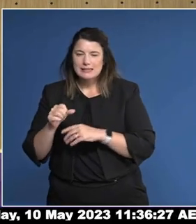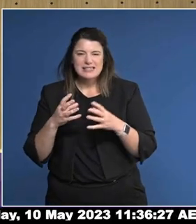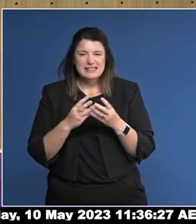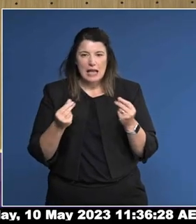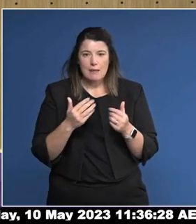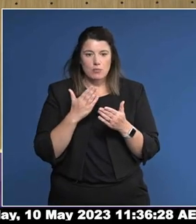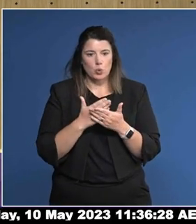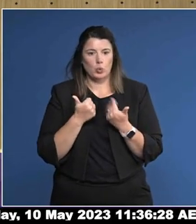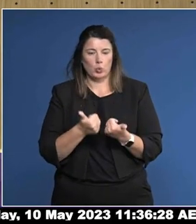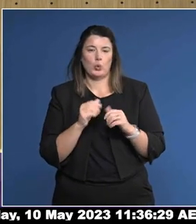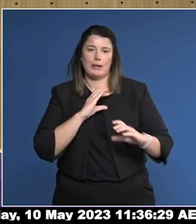communications over time.